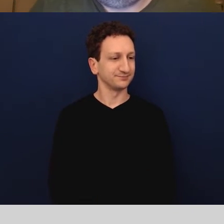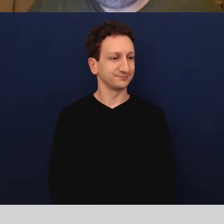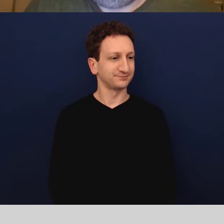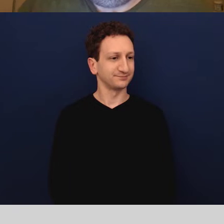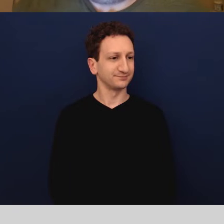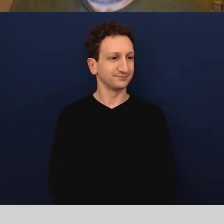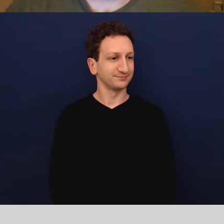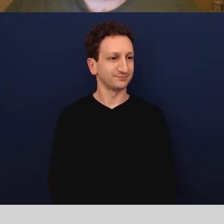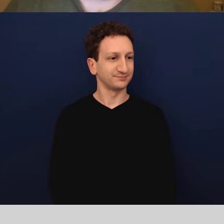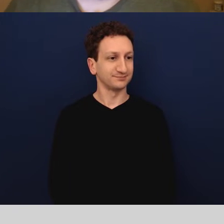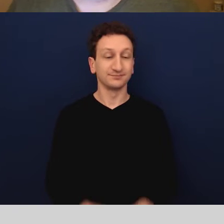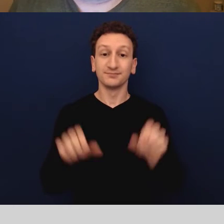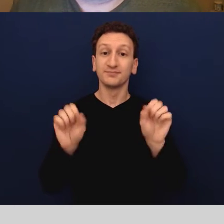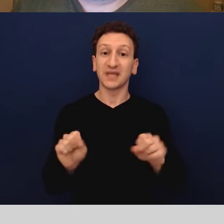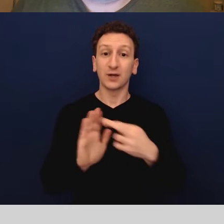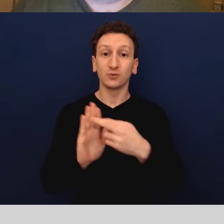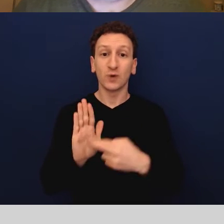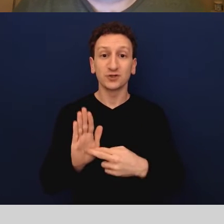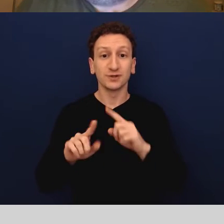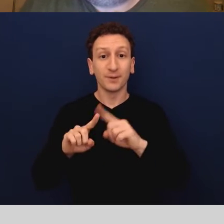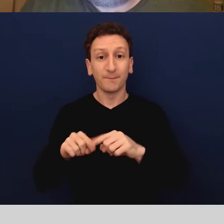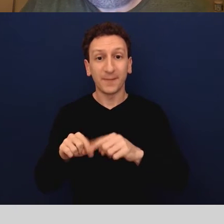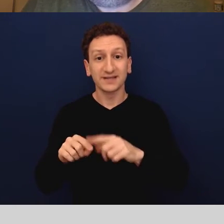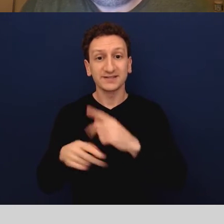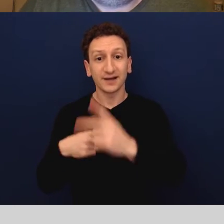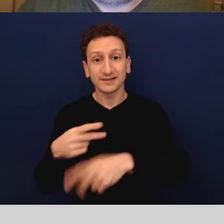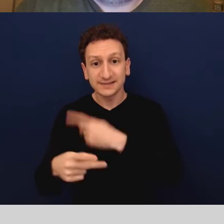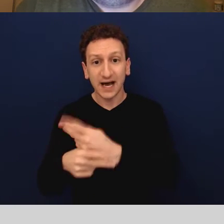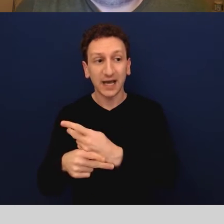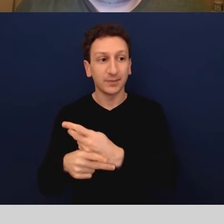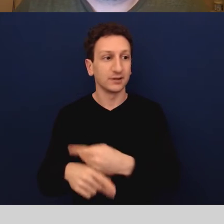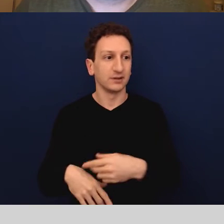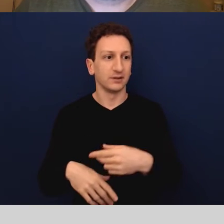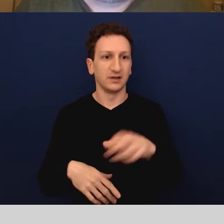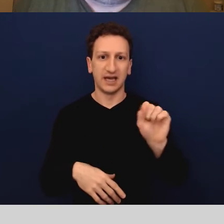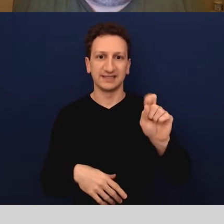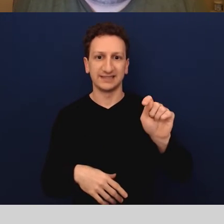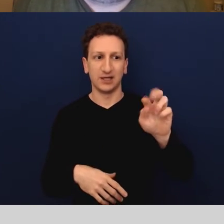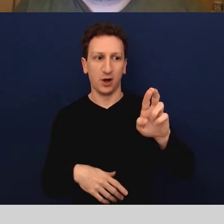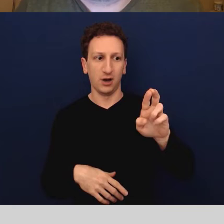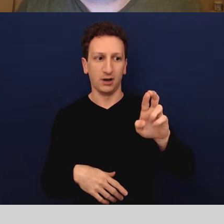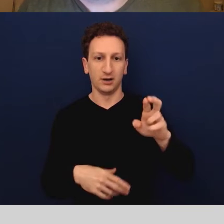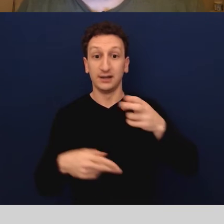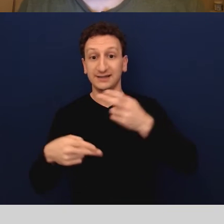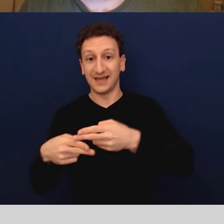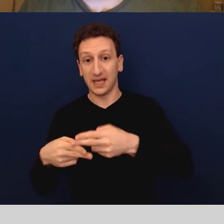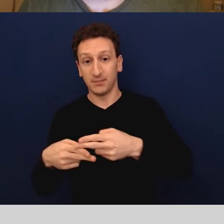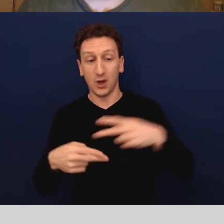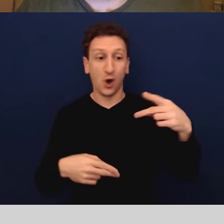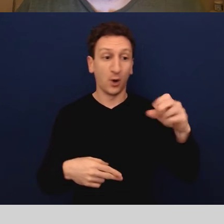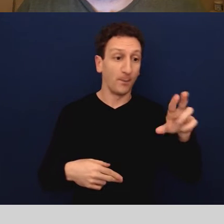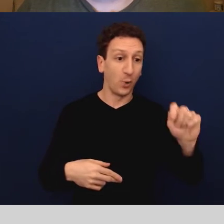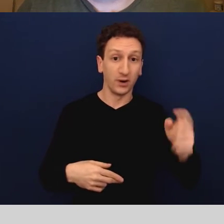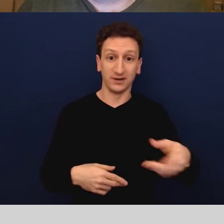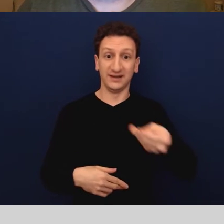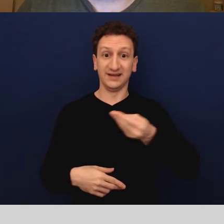We can register based on type. We can register for str, the import because if they give us an str, want us to make it's a name and who is all the name?